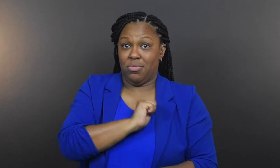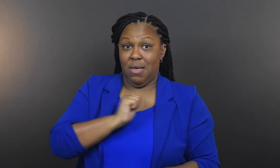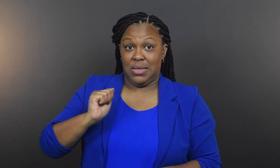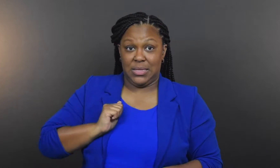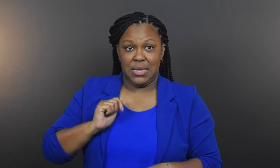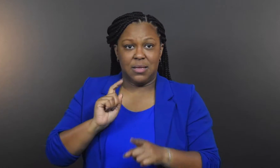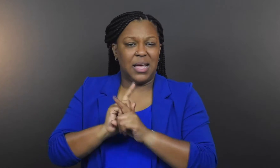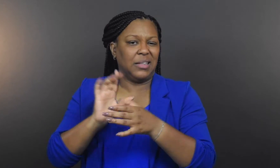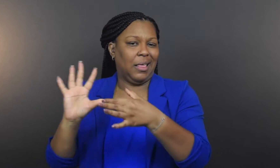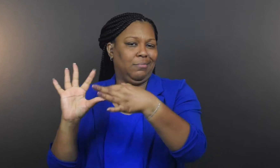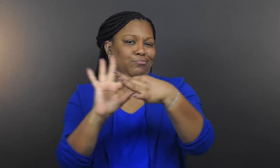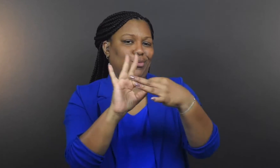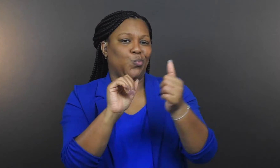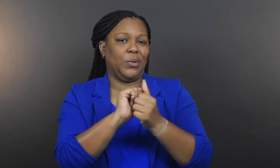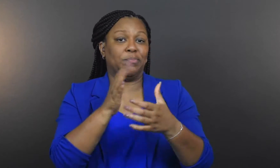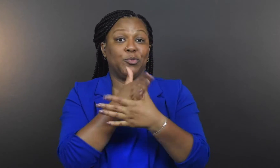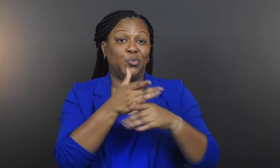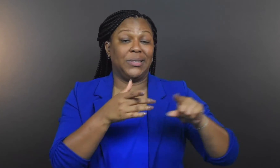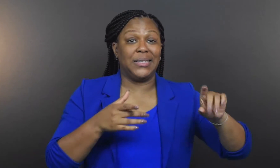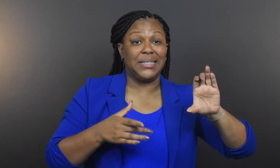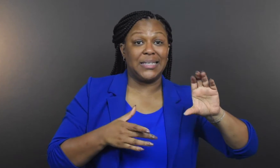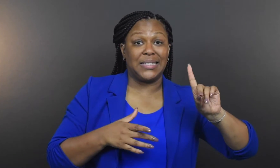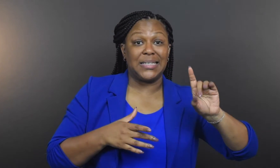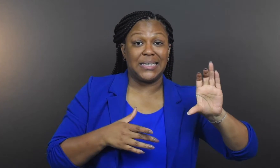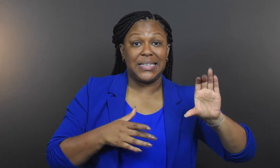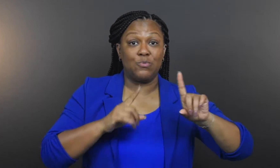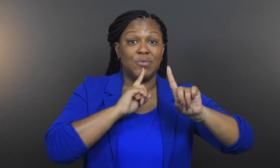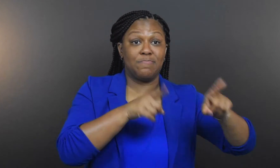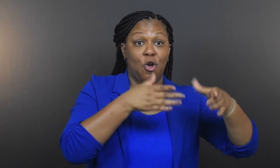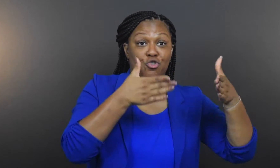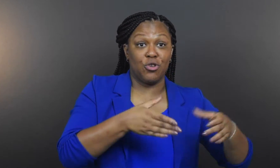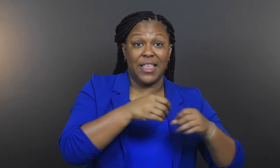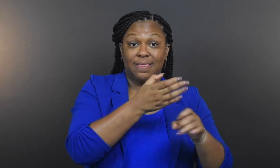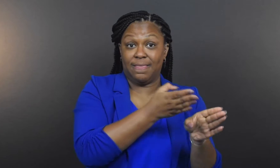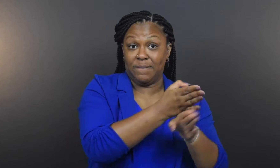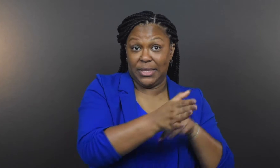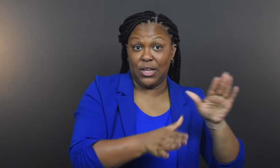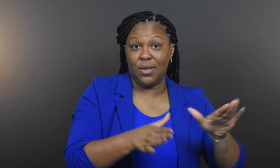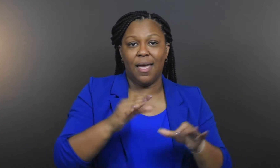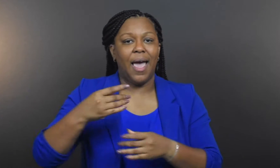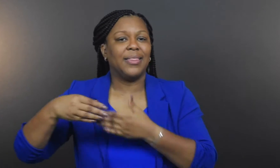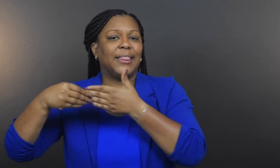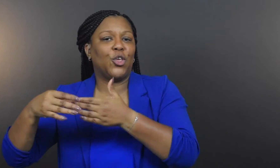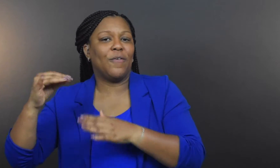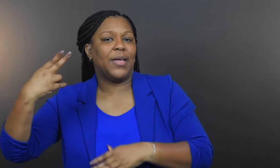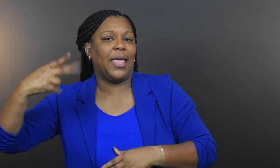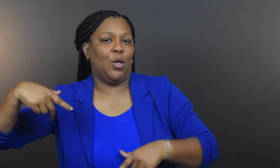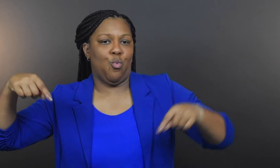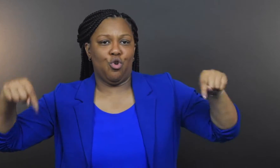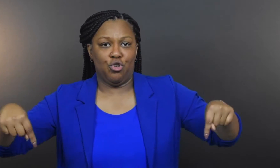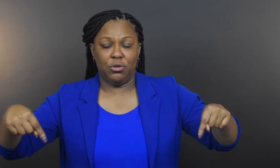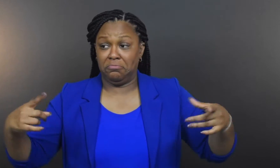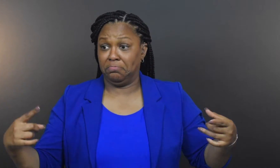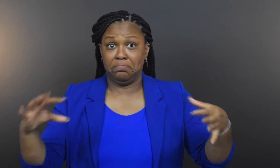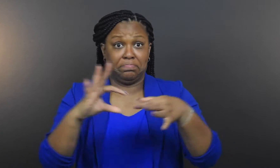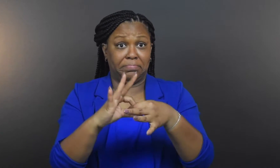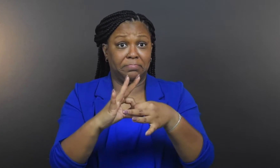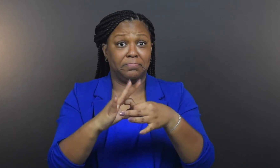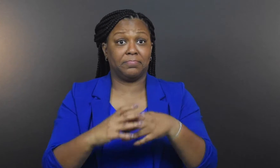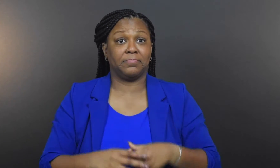between CDC responders in the field and its leaders at headquarters.